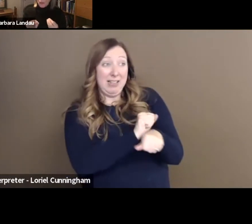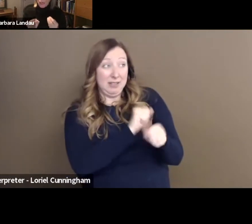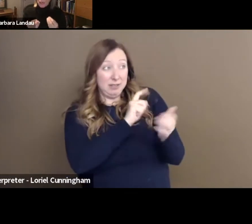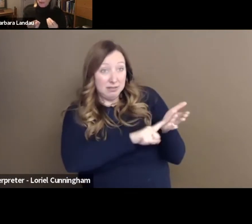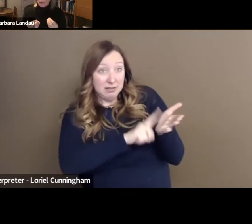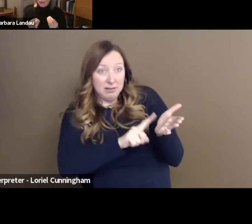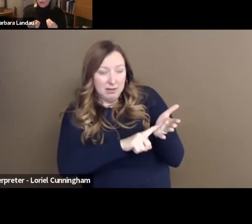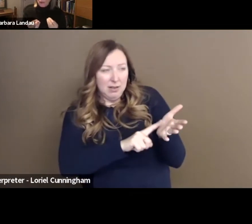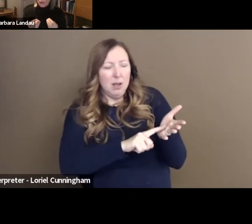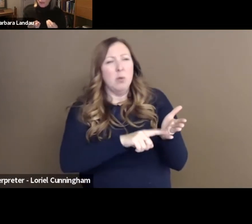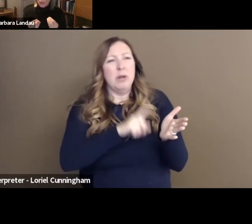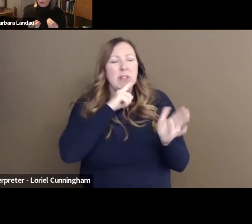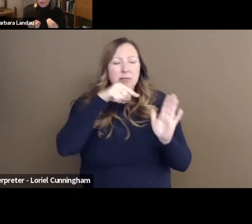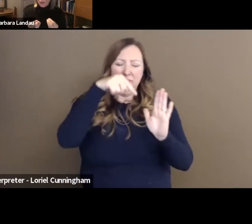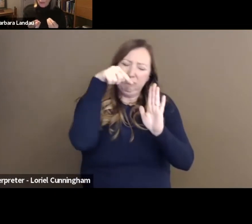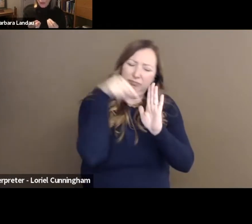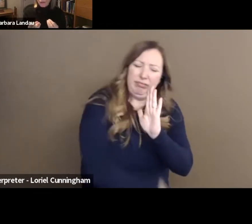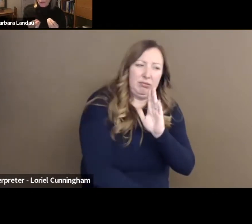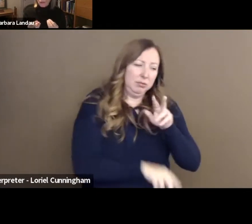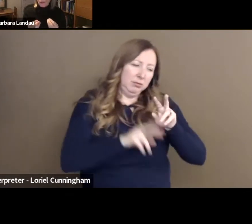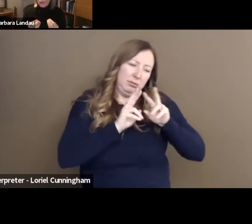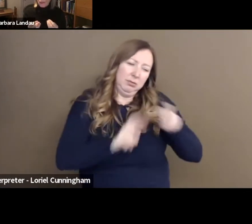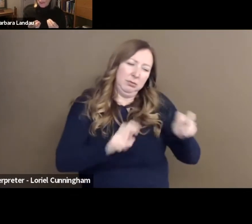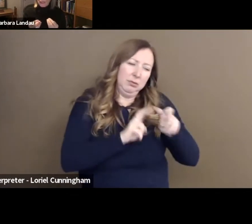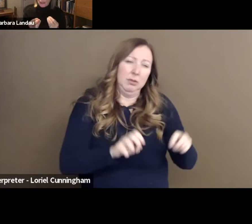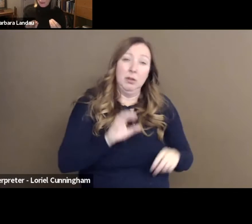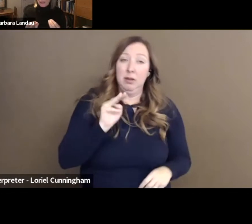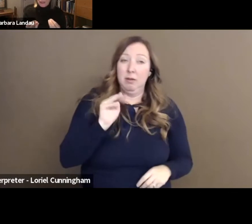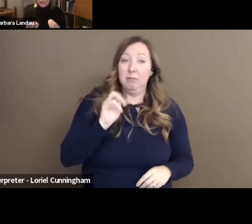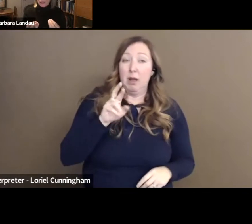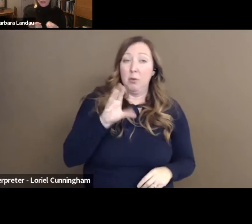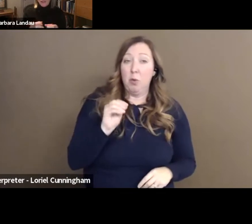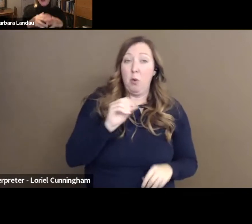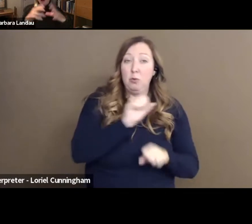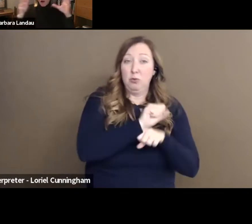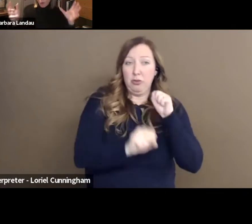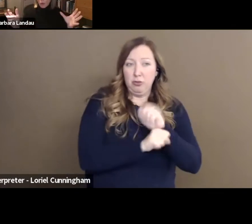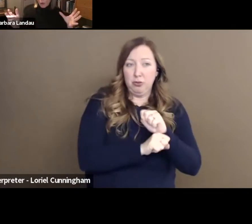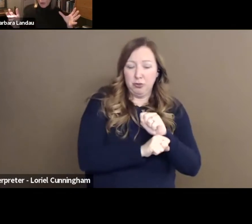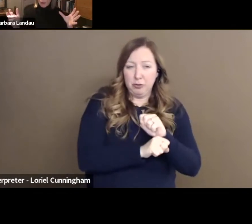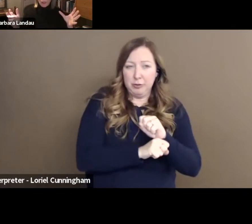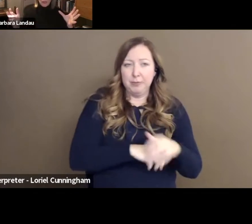examine it very very carefully we don't